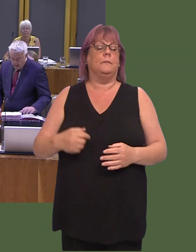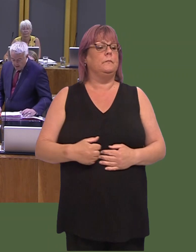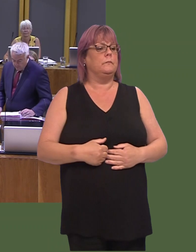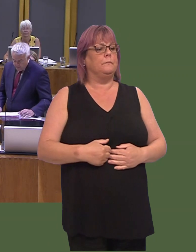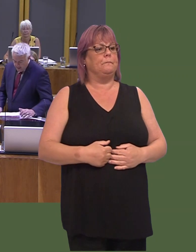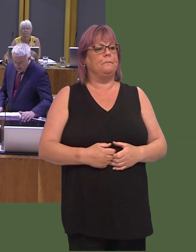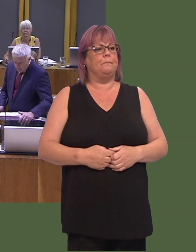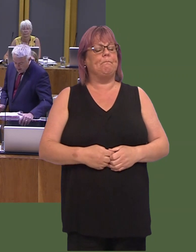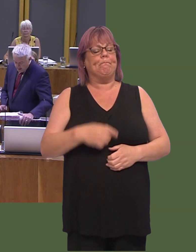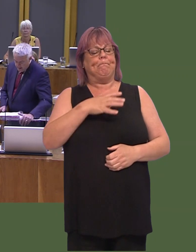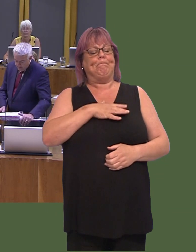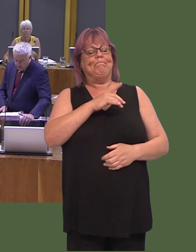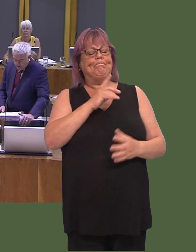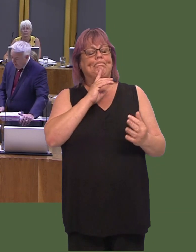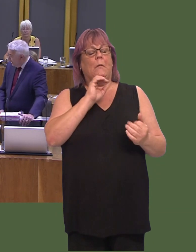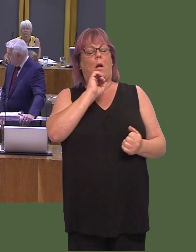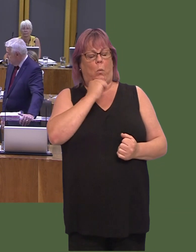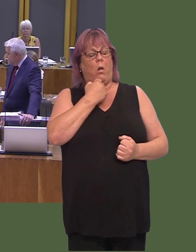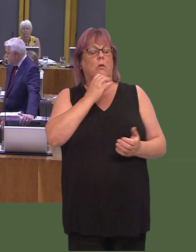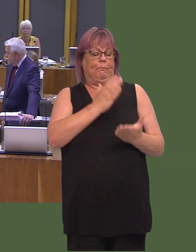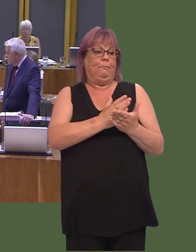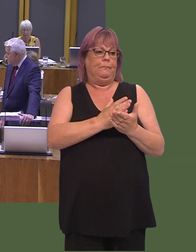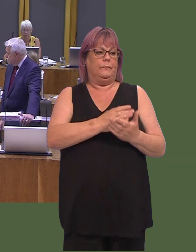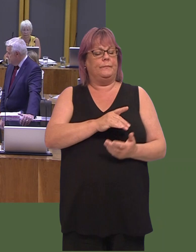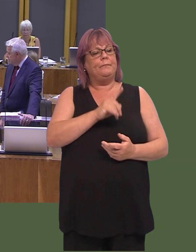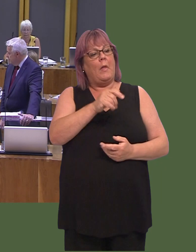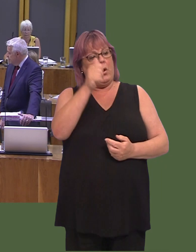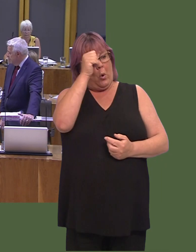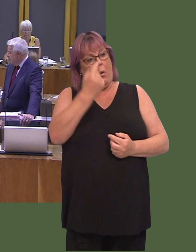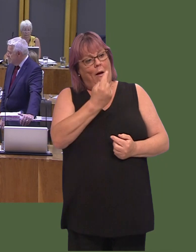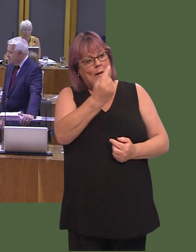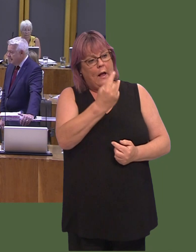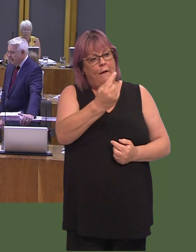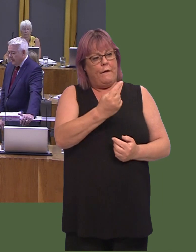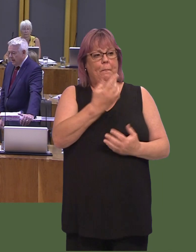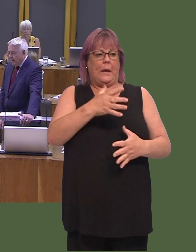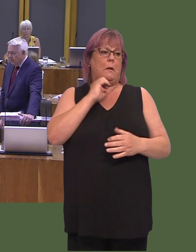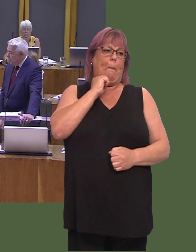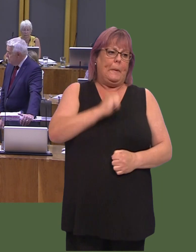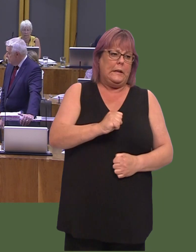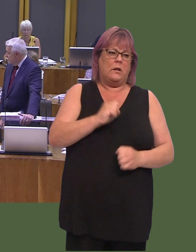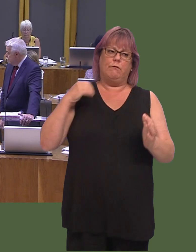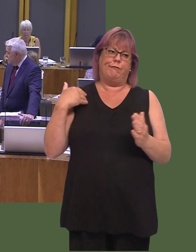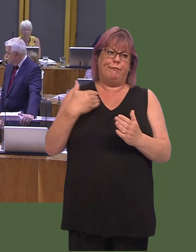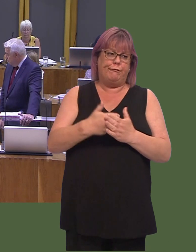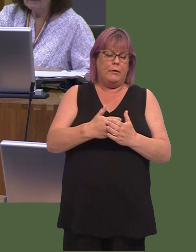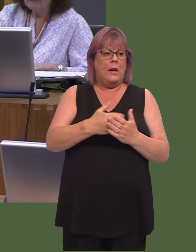I can give my friend and colleague that assurance. I know that this is an issue that she has given a huge amount of commitment to, and